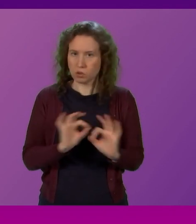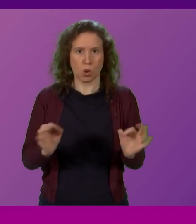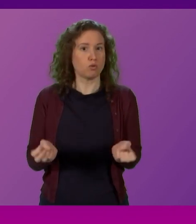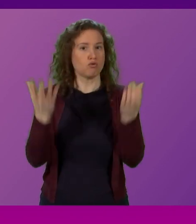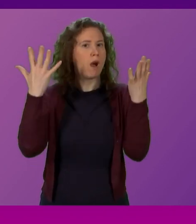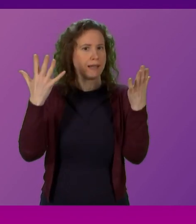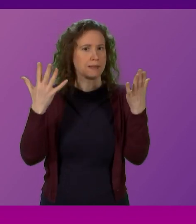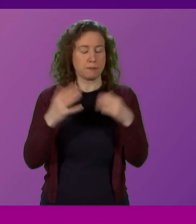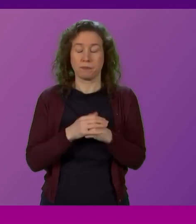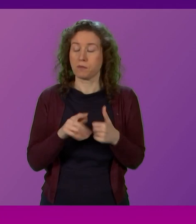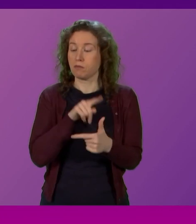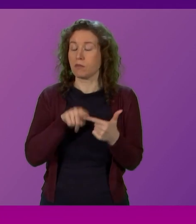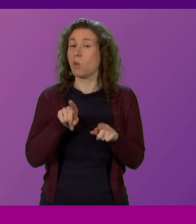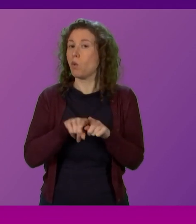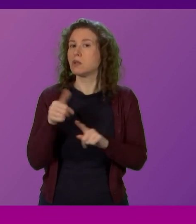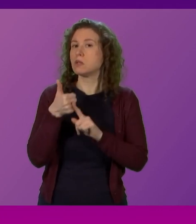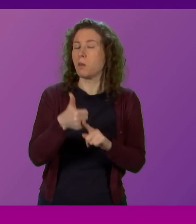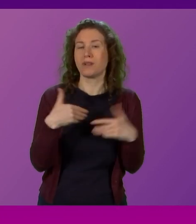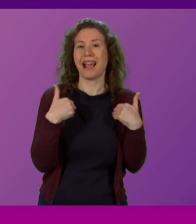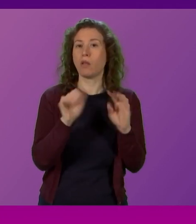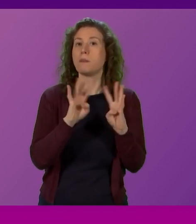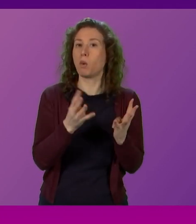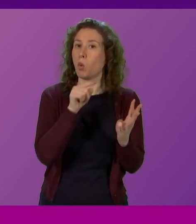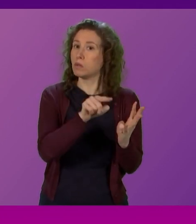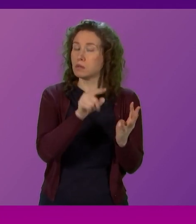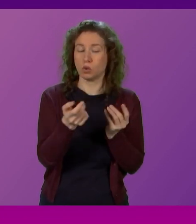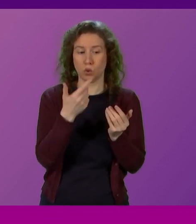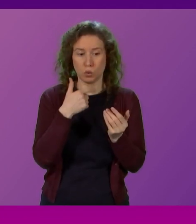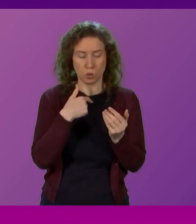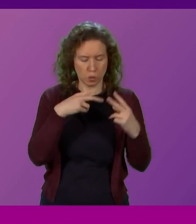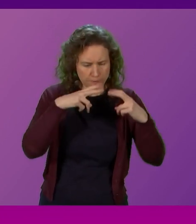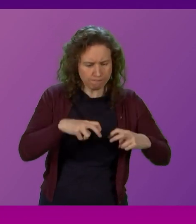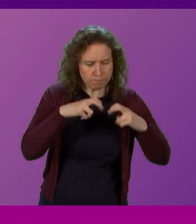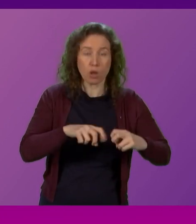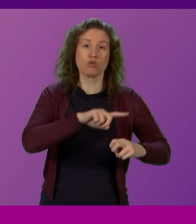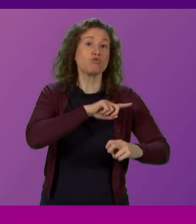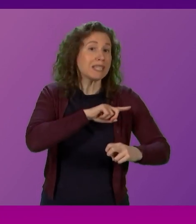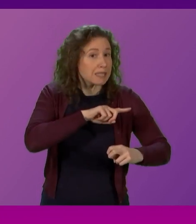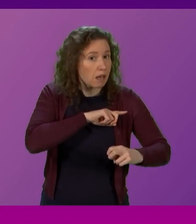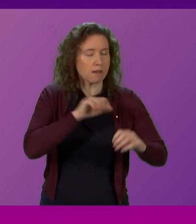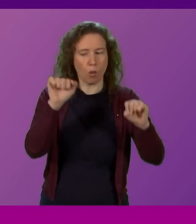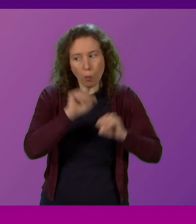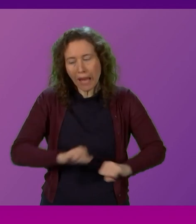We are supporting health boards, too, to address the reasons for long waits in our national